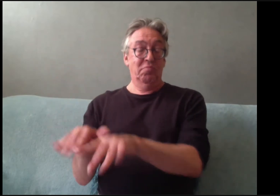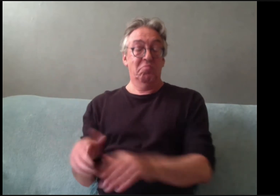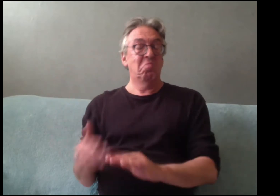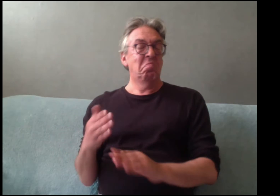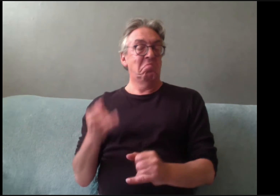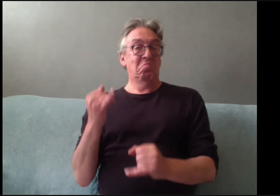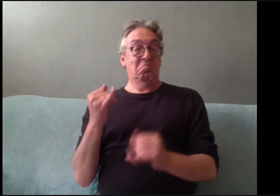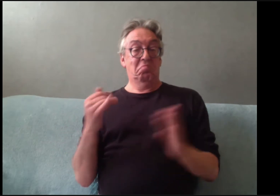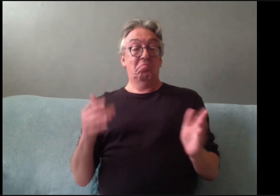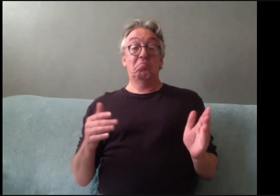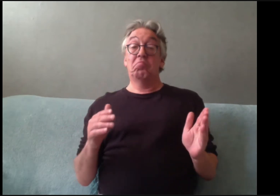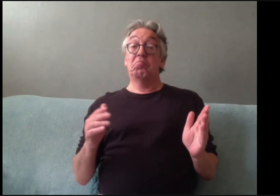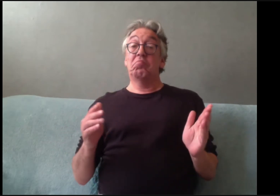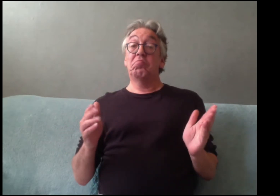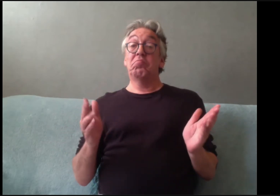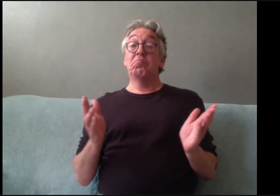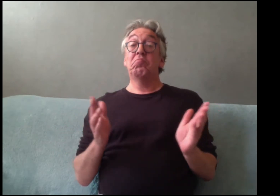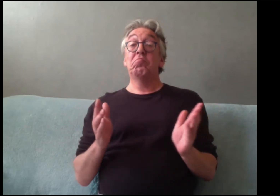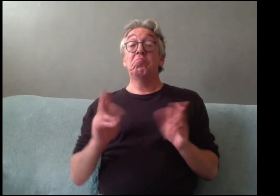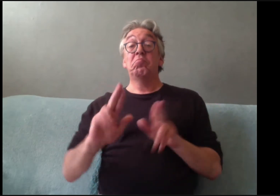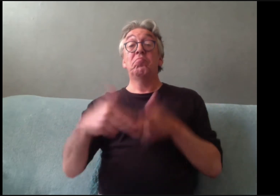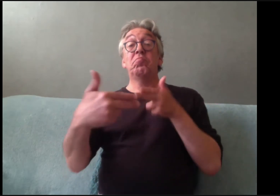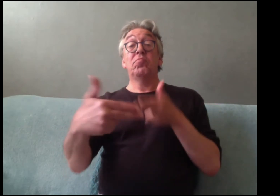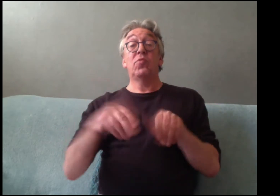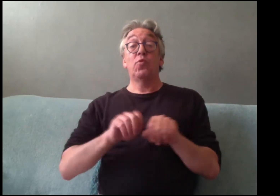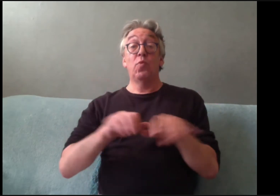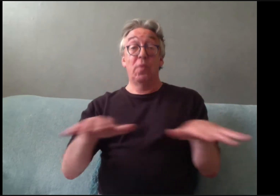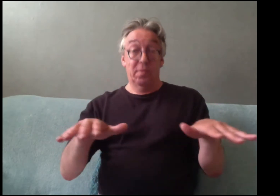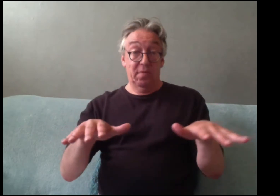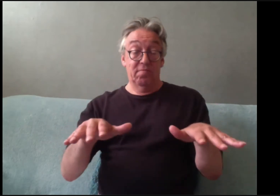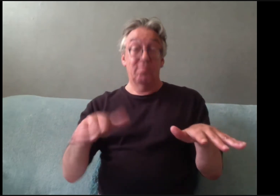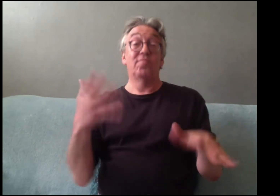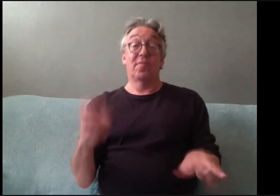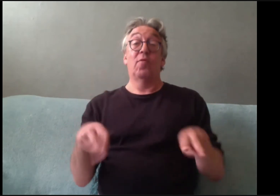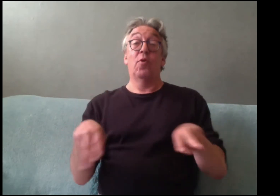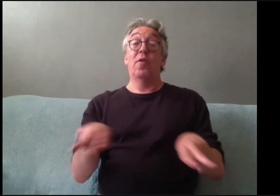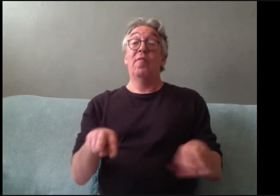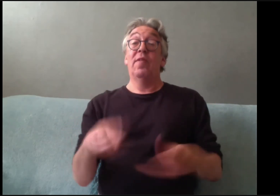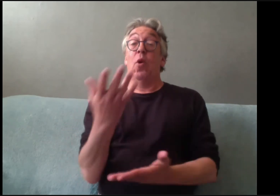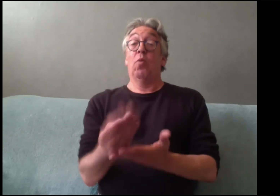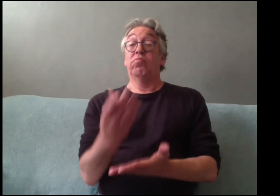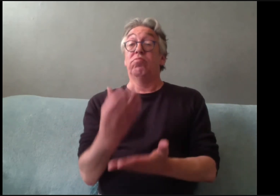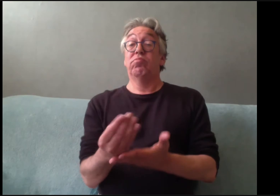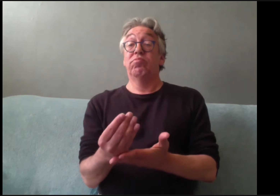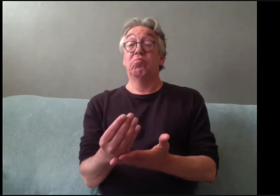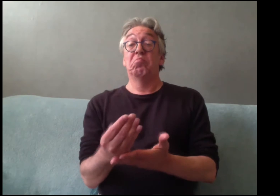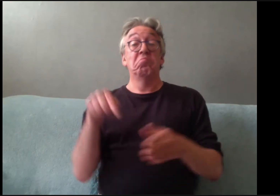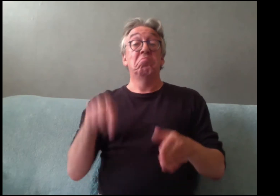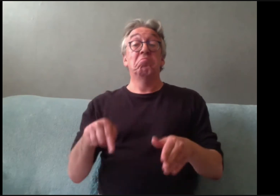The webinar will be recorded and we'll share it with subtitles to all participants and through our website.